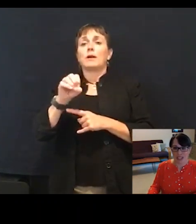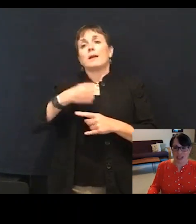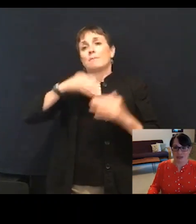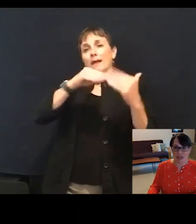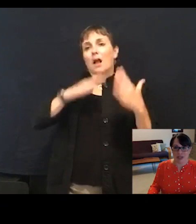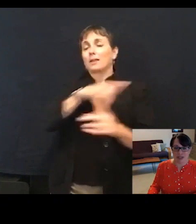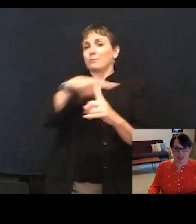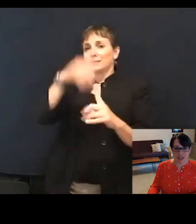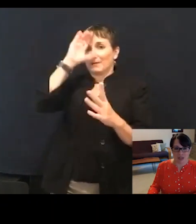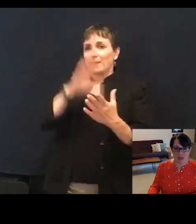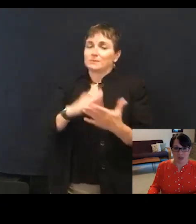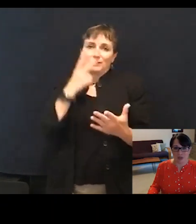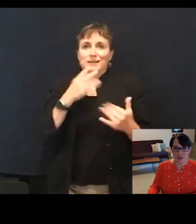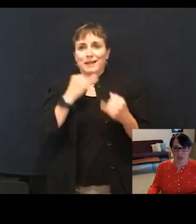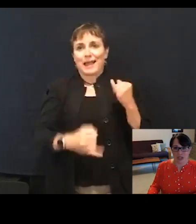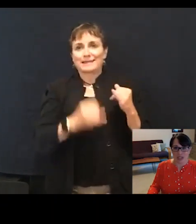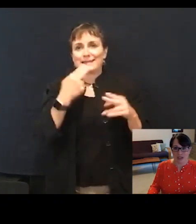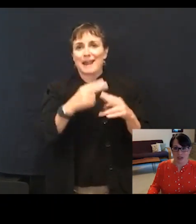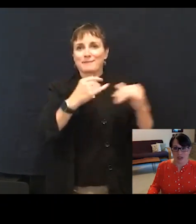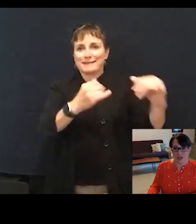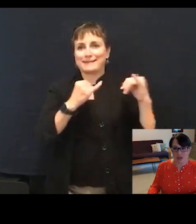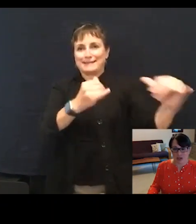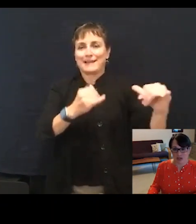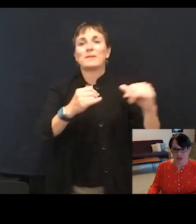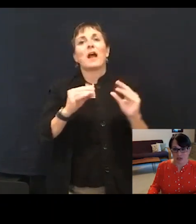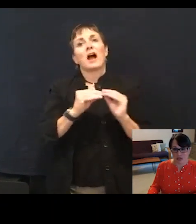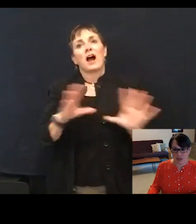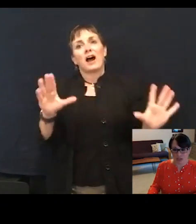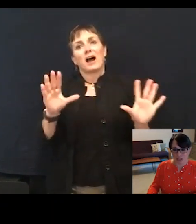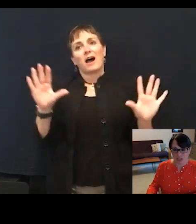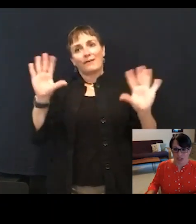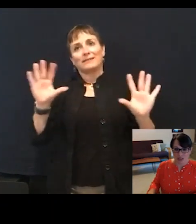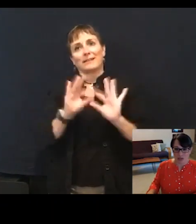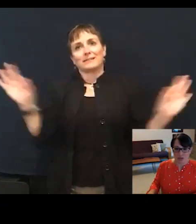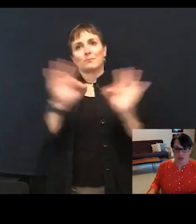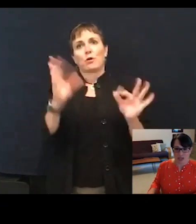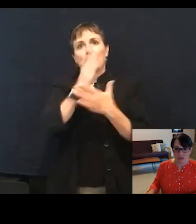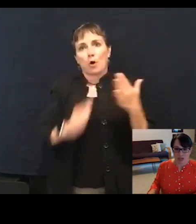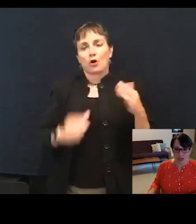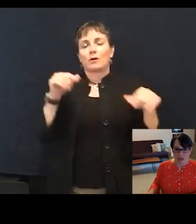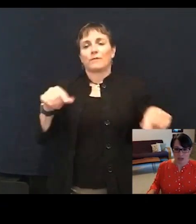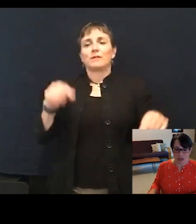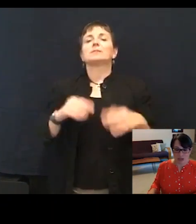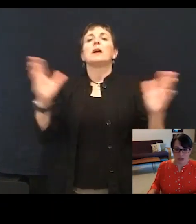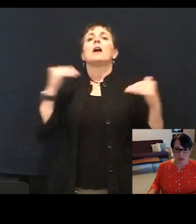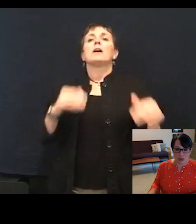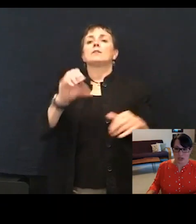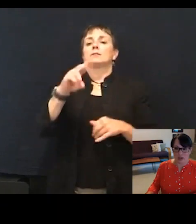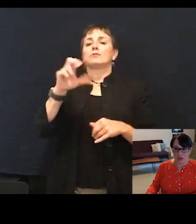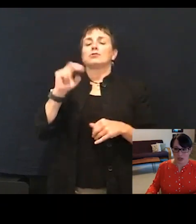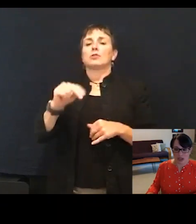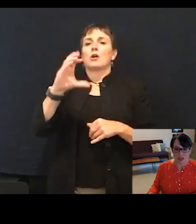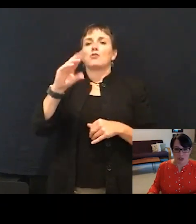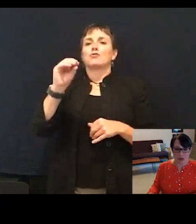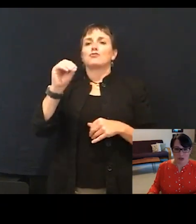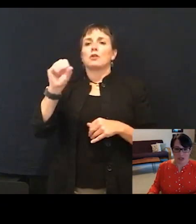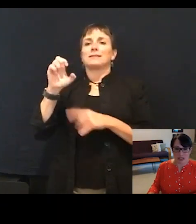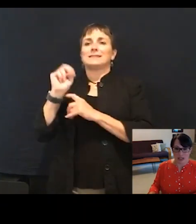in this pursuit, and Sean Crosson, who is another postdoc of mine who has also worked a lot with Kate on this project.